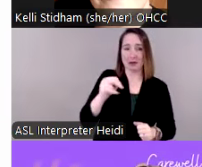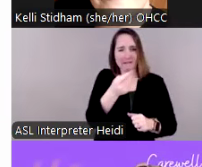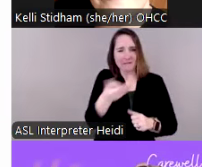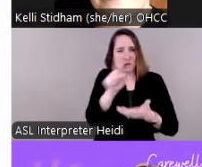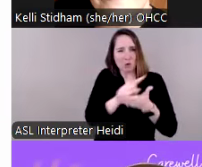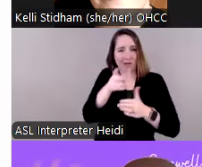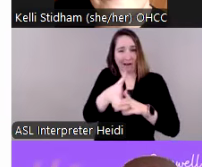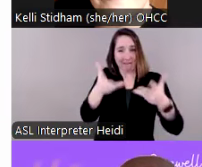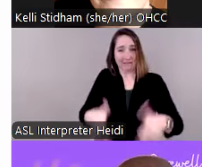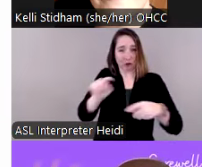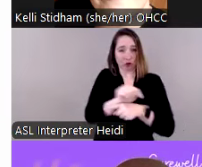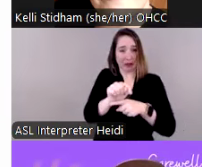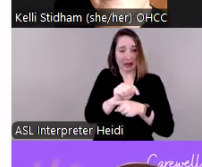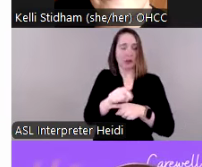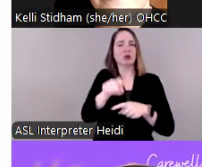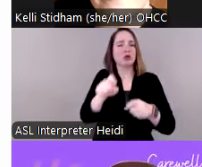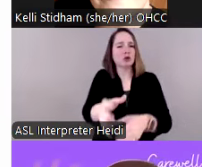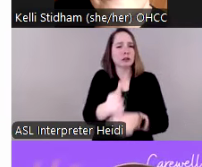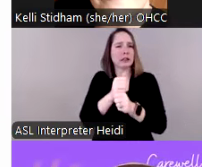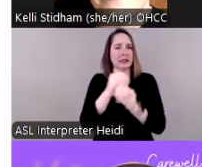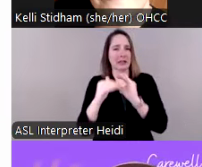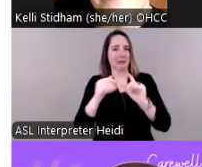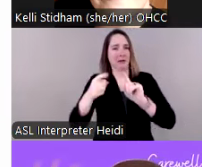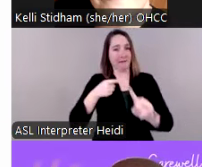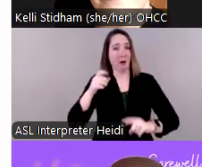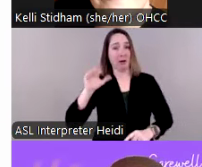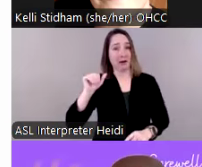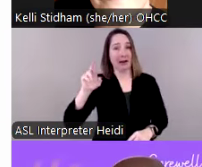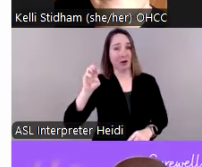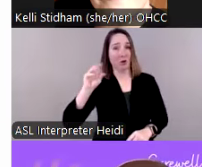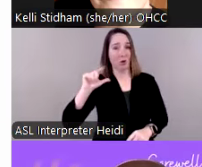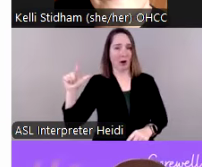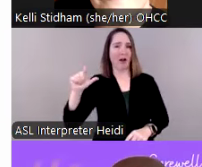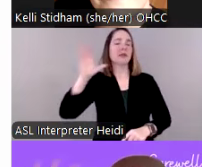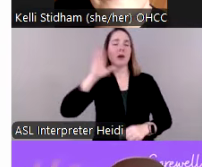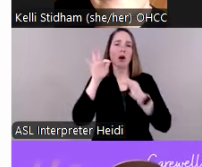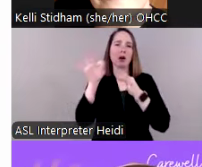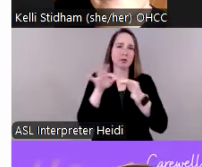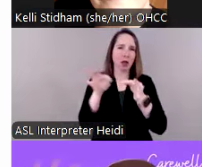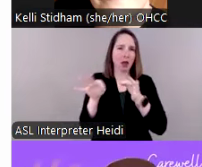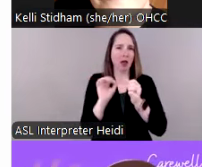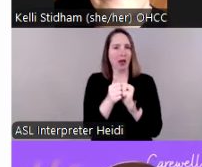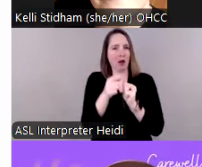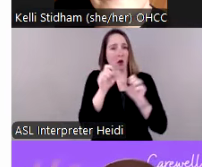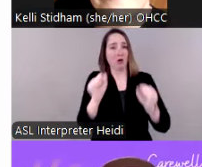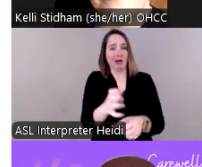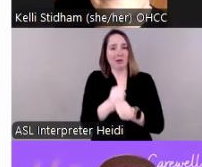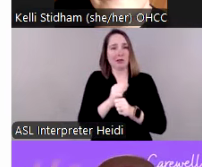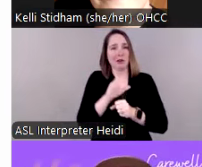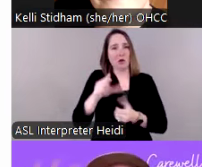with us, you should receive an email from Carewell that explains to you how